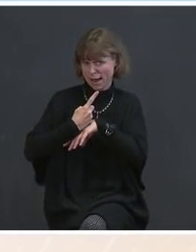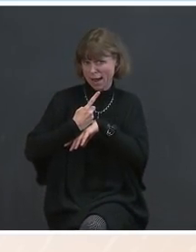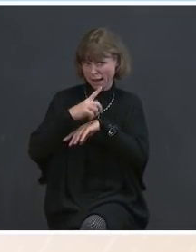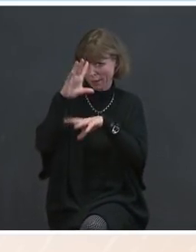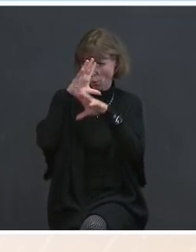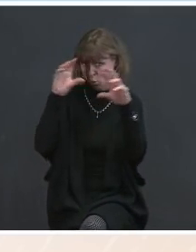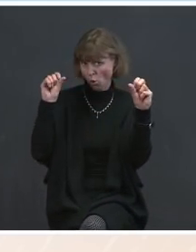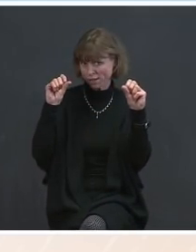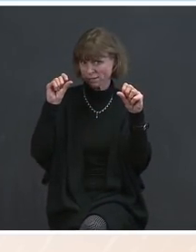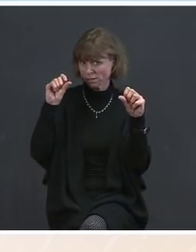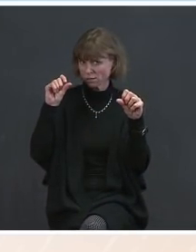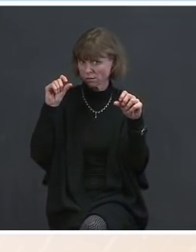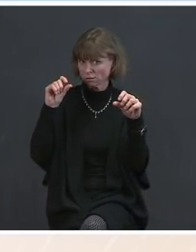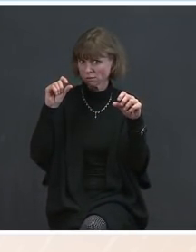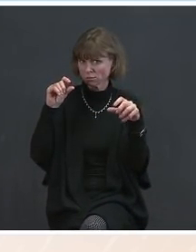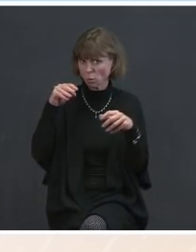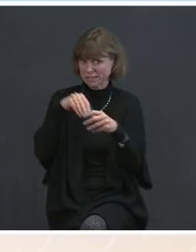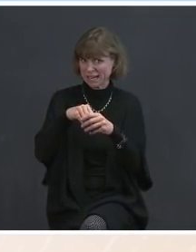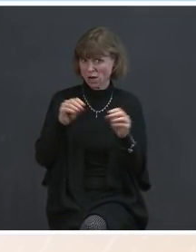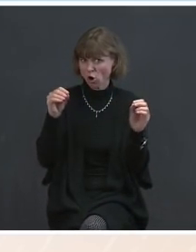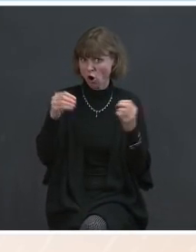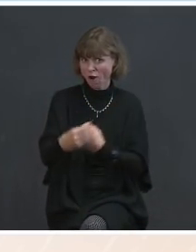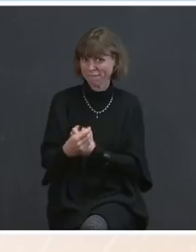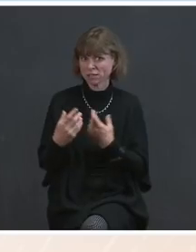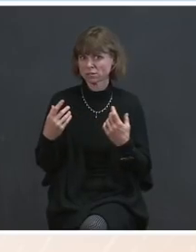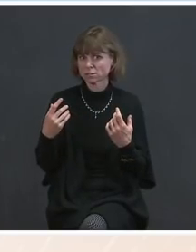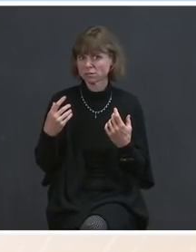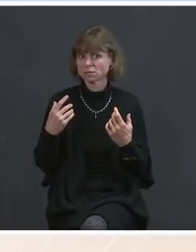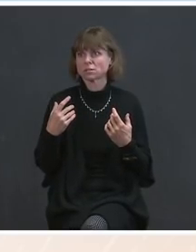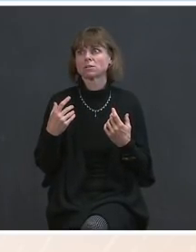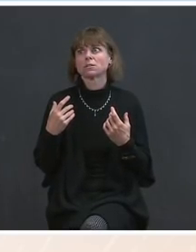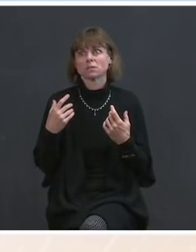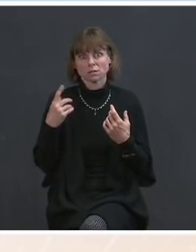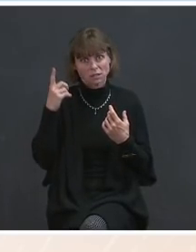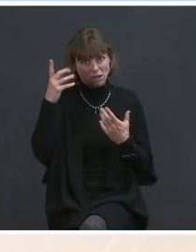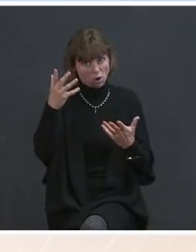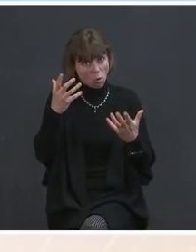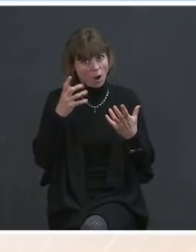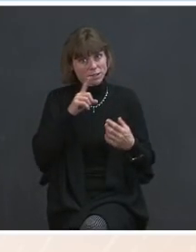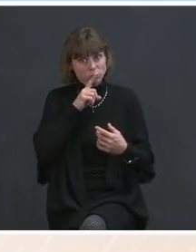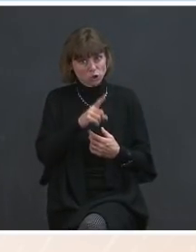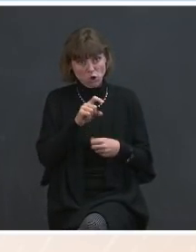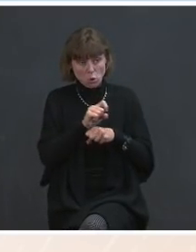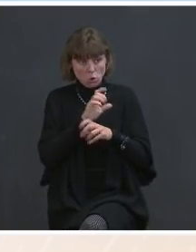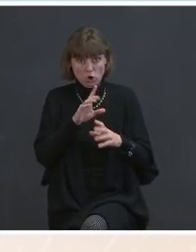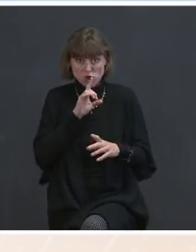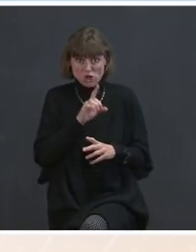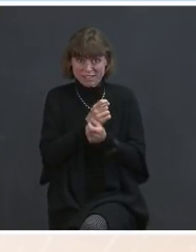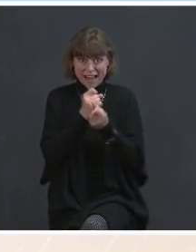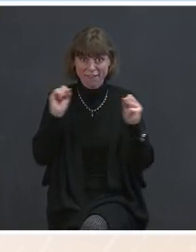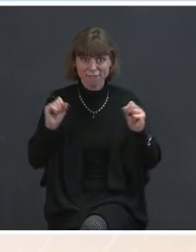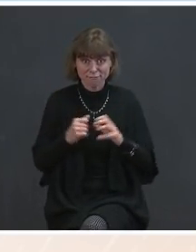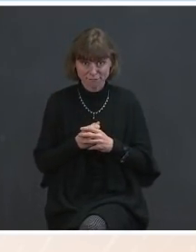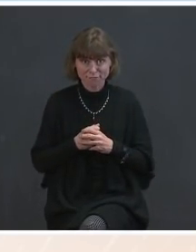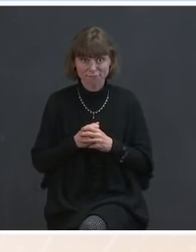because he wants to ensure that workers are, of course, safe. He's asked the American people to do their part